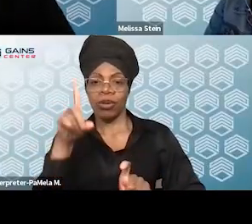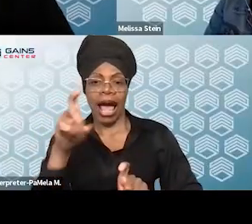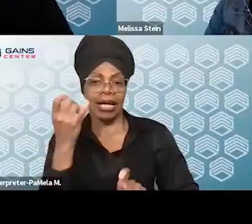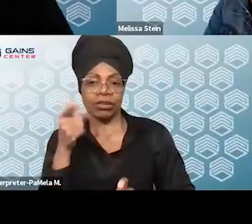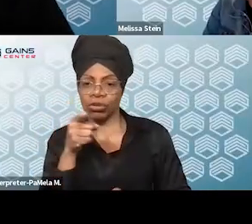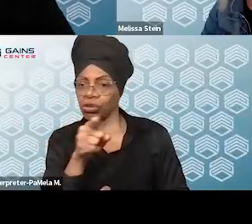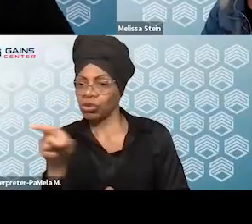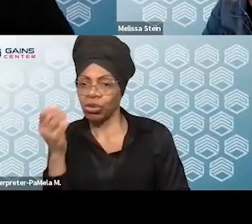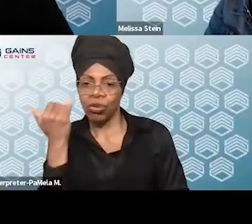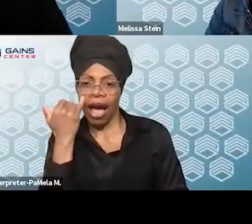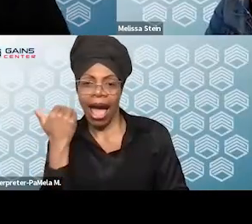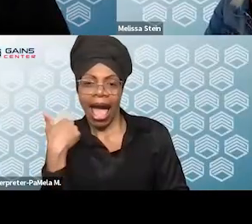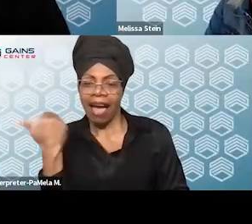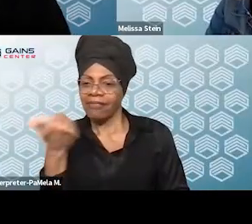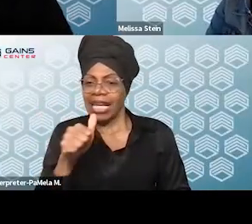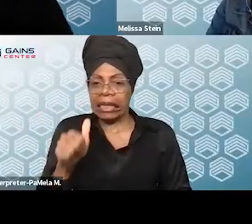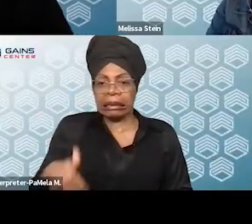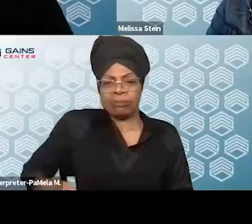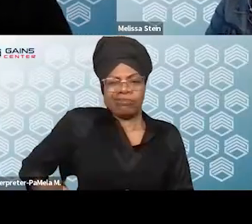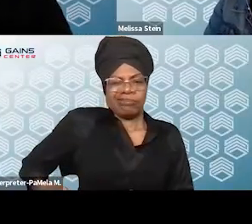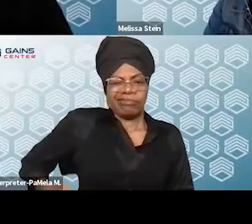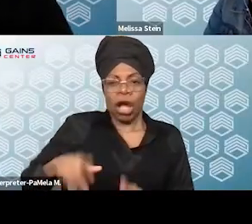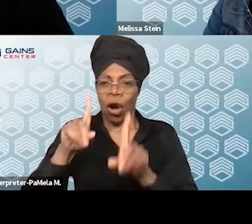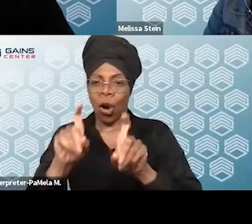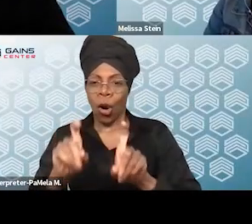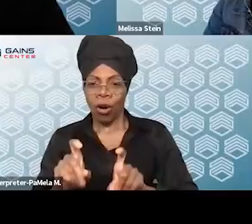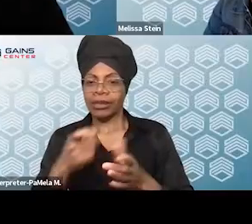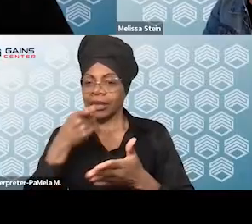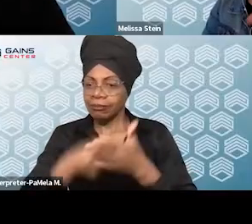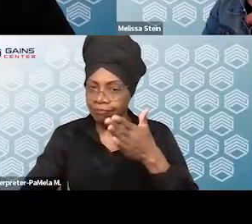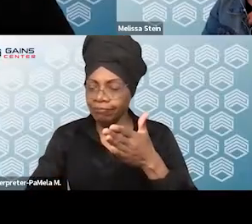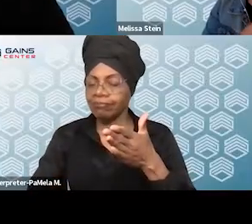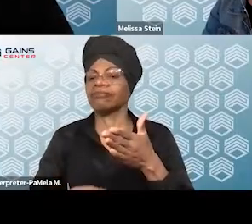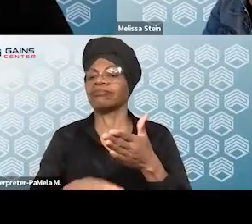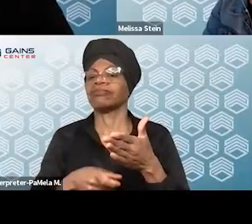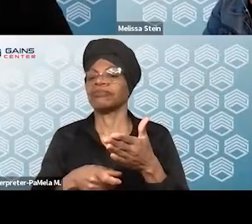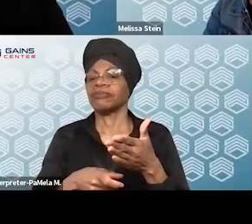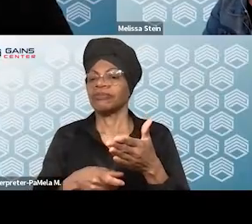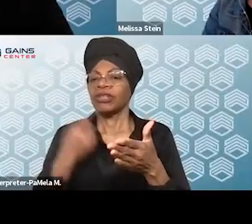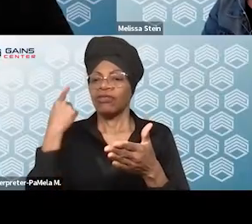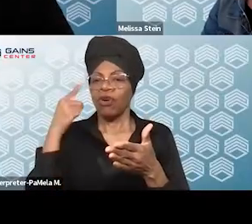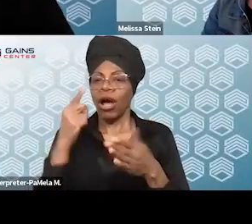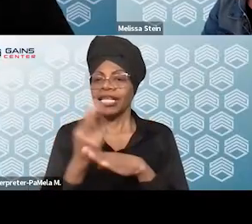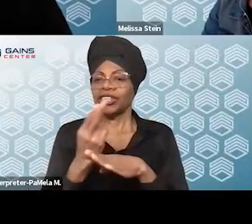of the cost for that type of testing? You know, is that feasible for a drug court to take on?